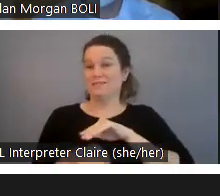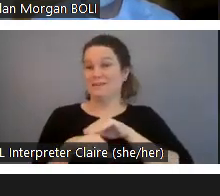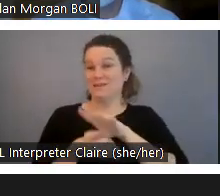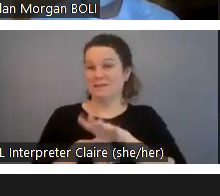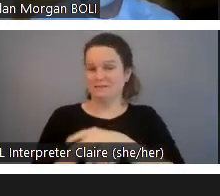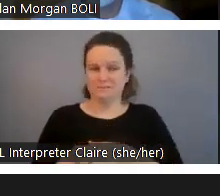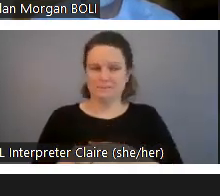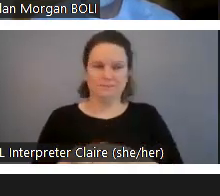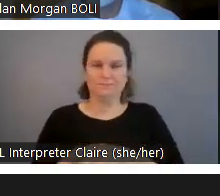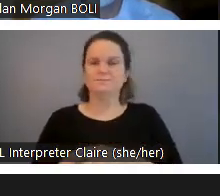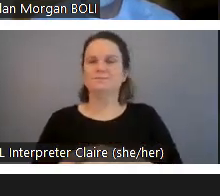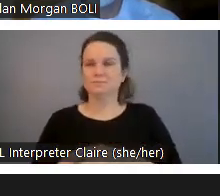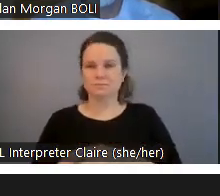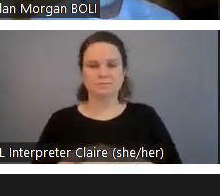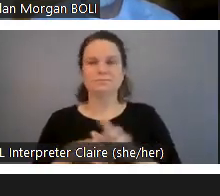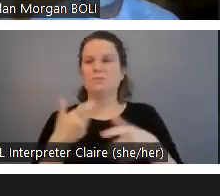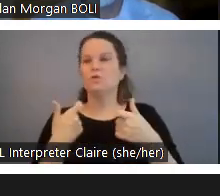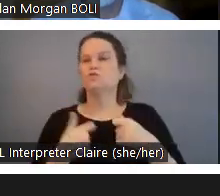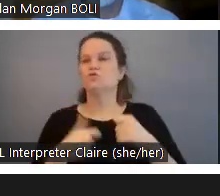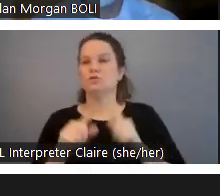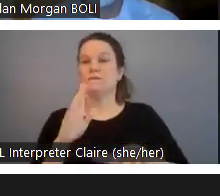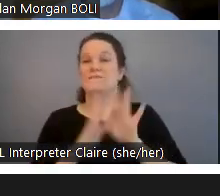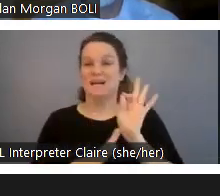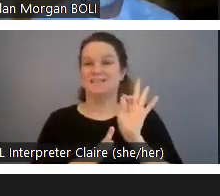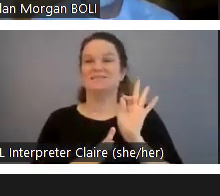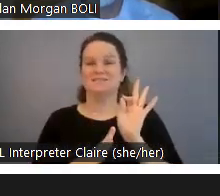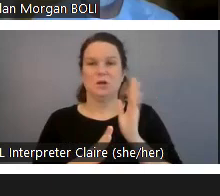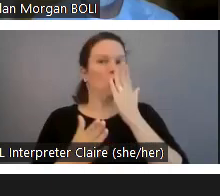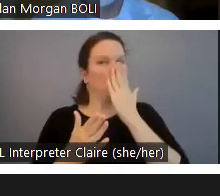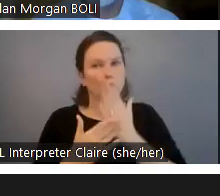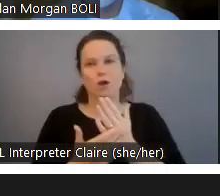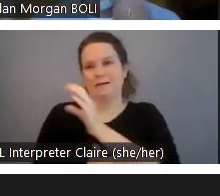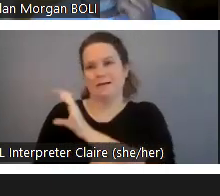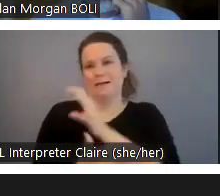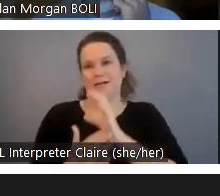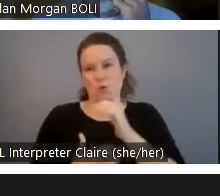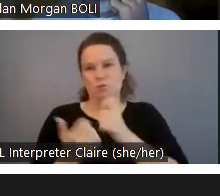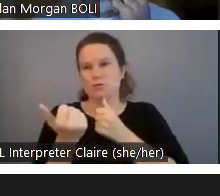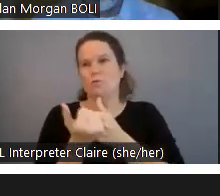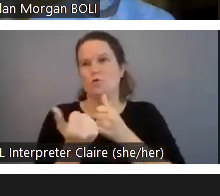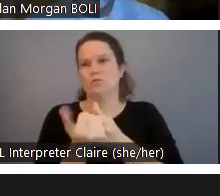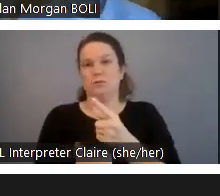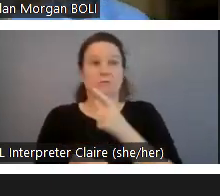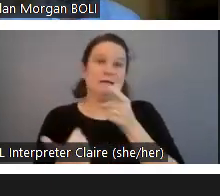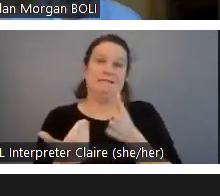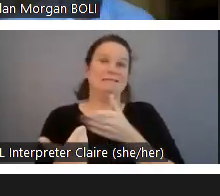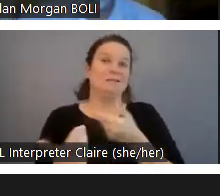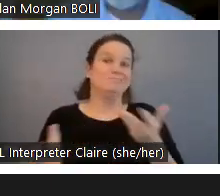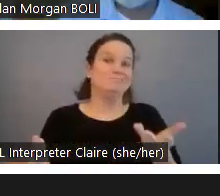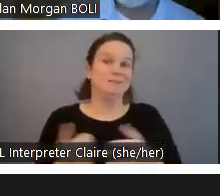that you try to find a very good clinician to support you. And again, it's